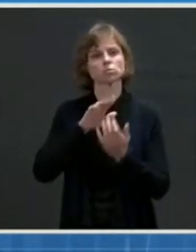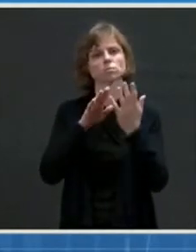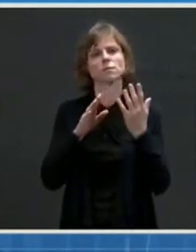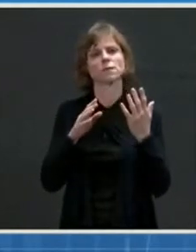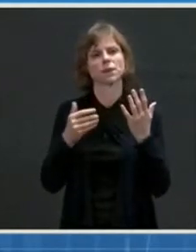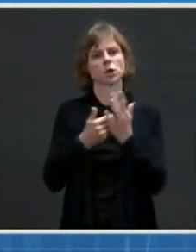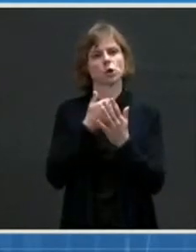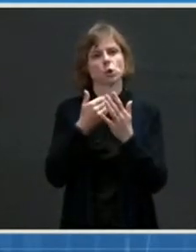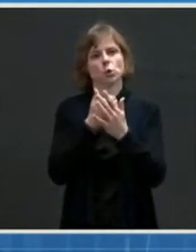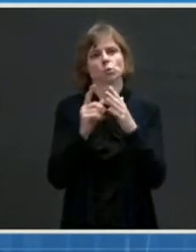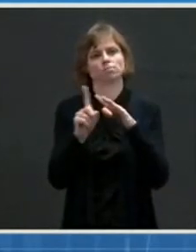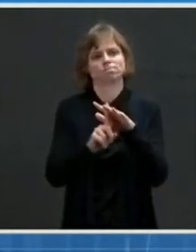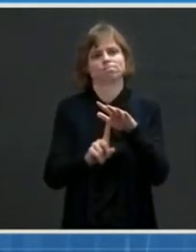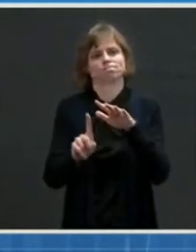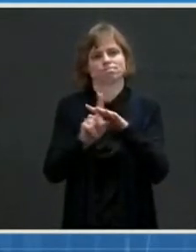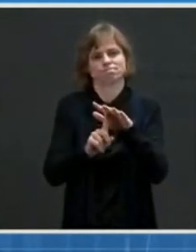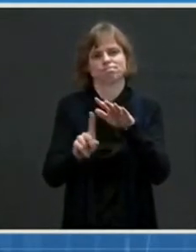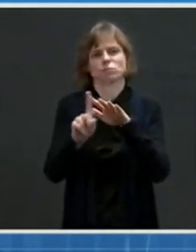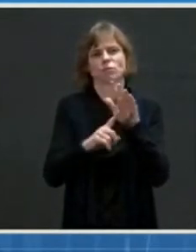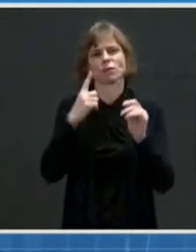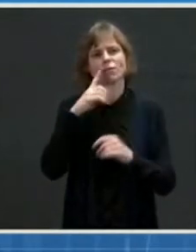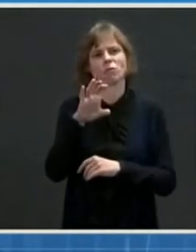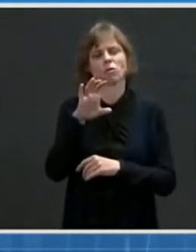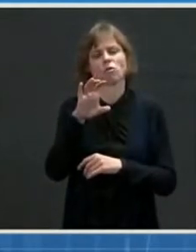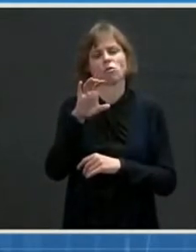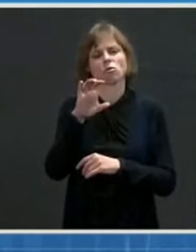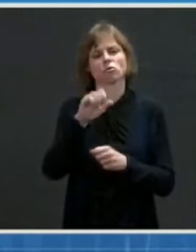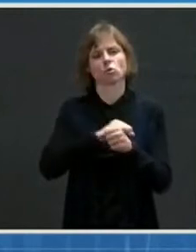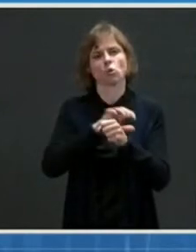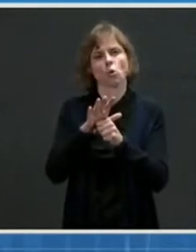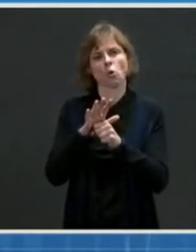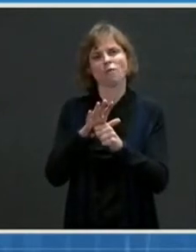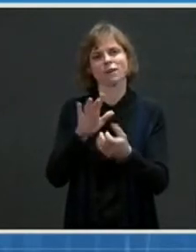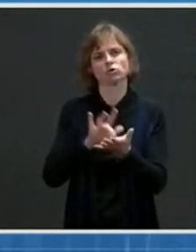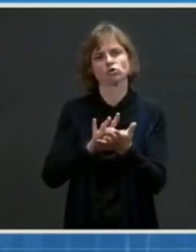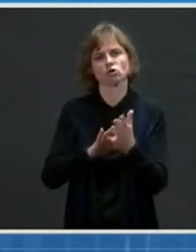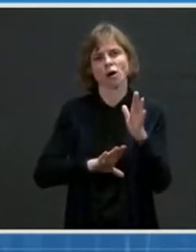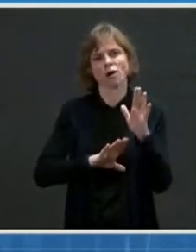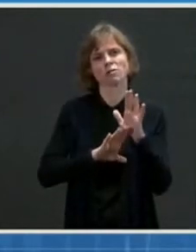UPDATED TO ADDRESS THE EVOLVING